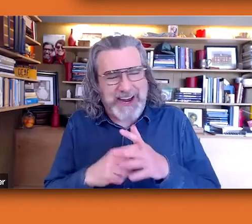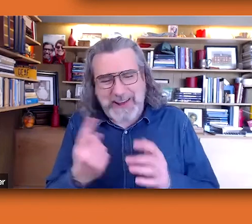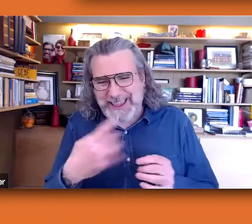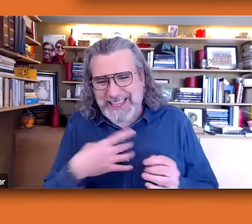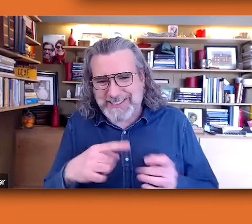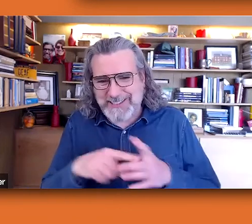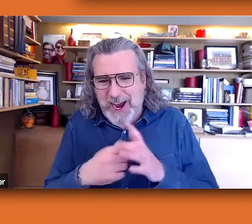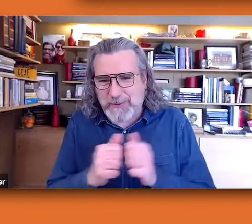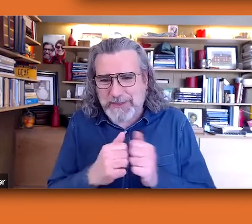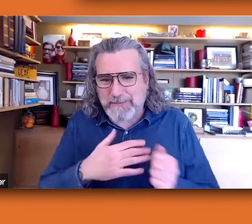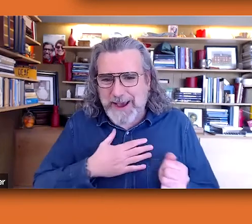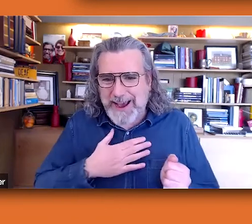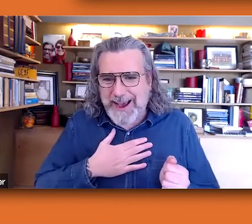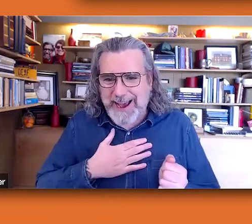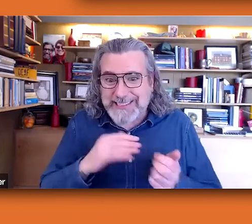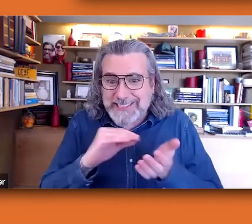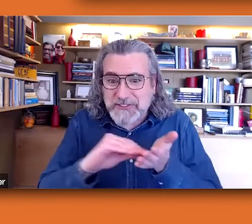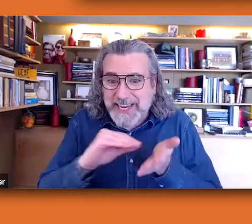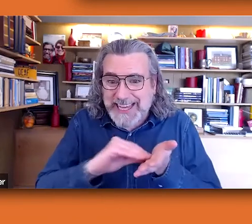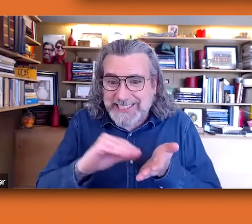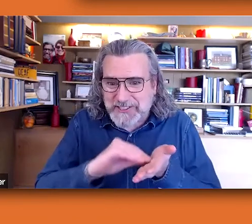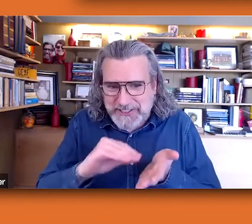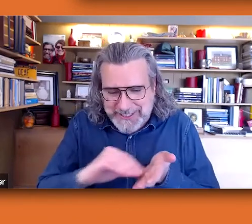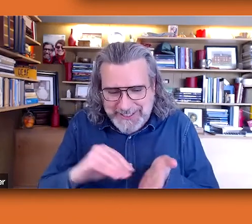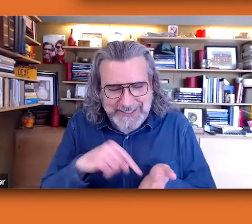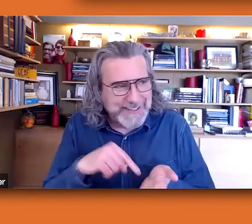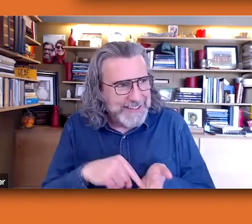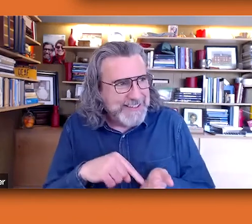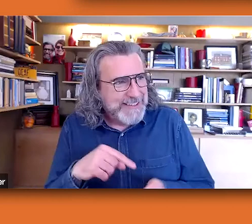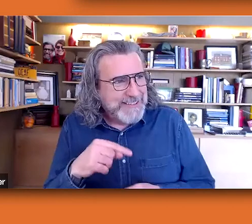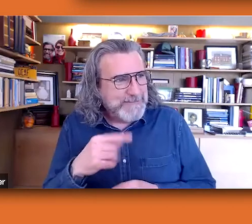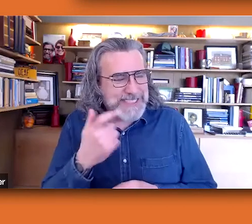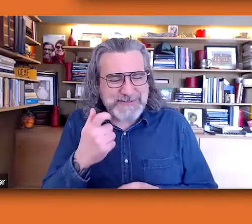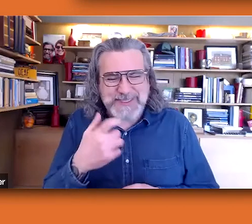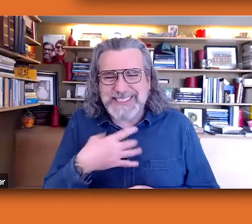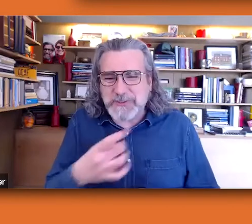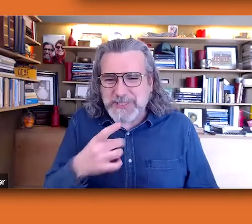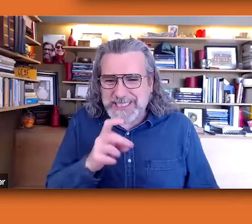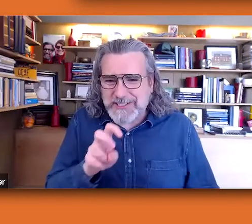Peter: Sure. So, I would have to start with my dissertation.